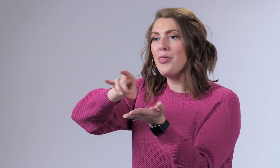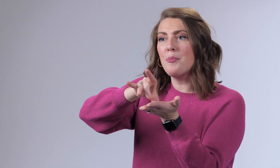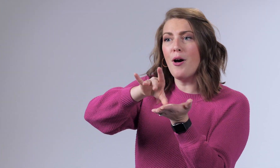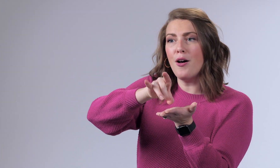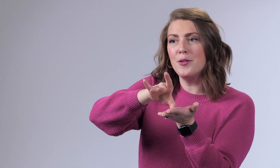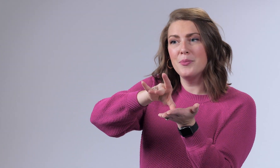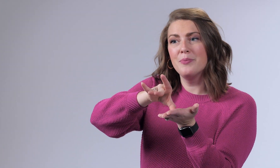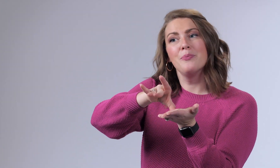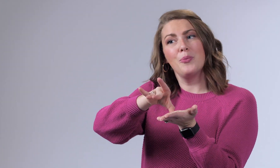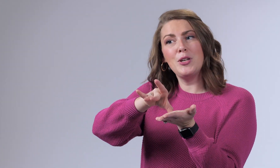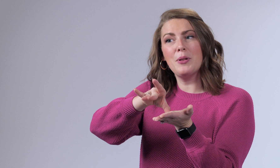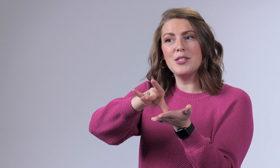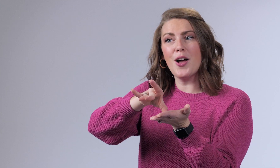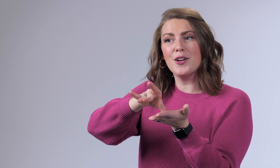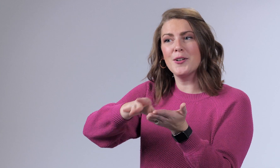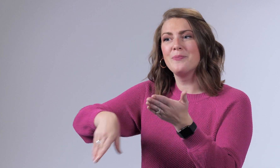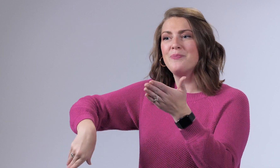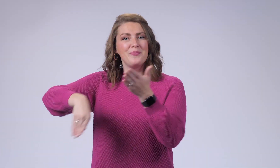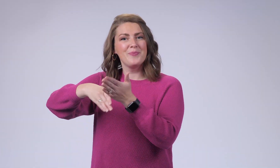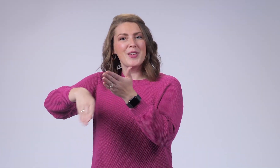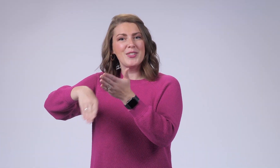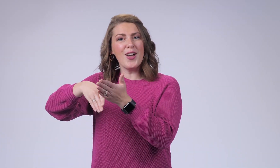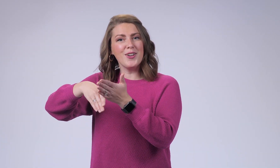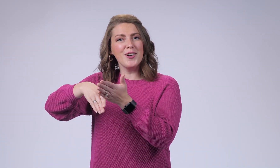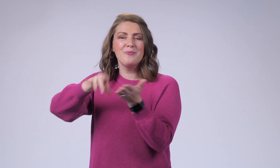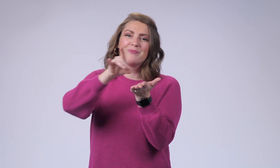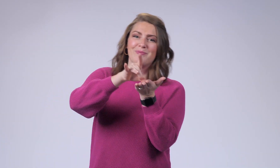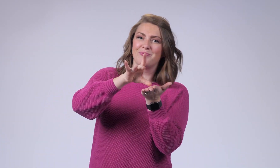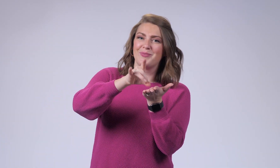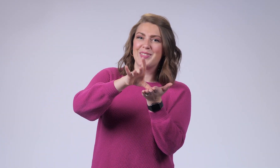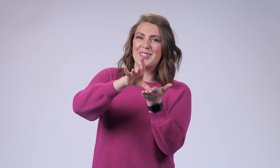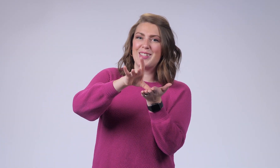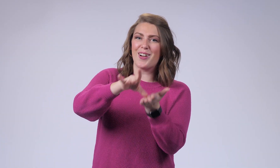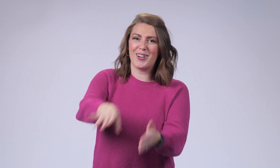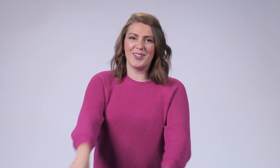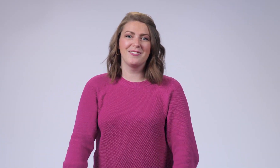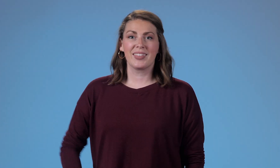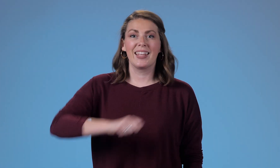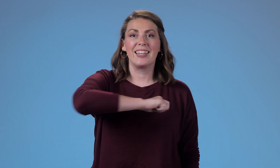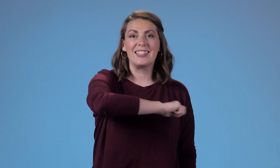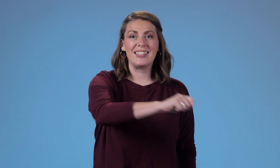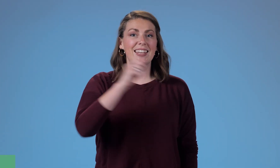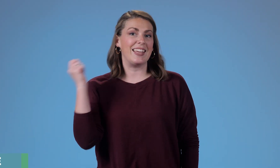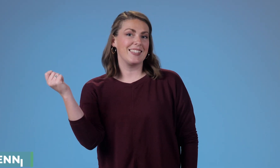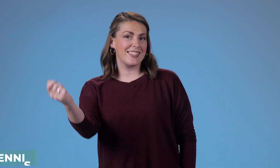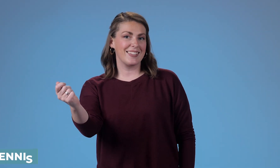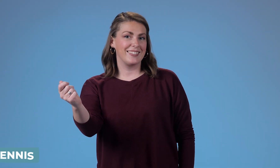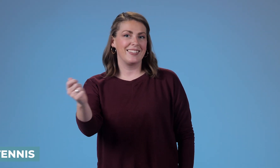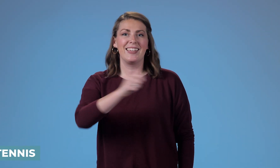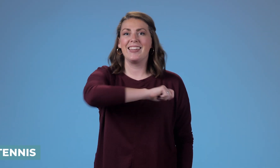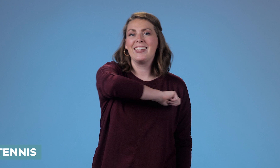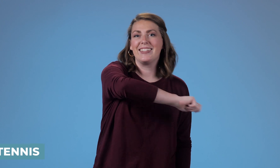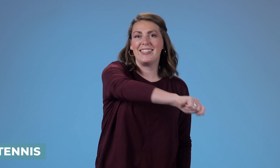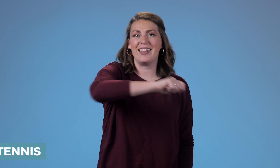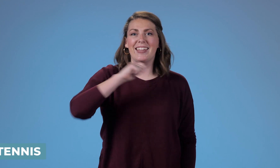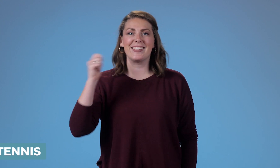the ball when you play soccer. SOCCER, SOCCER TENNIS TENNIS